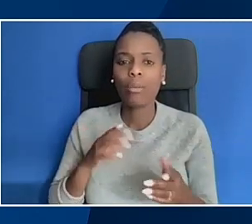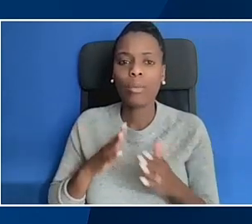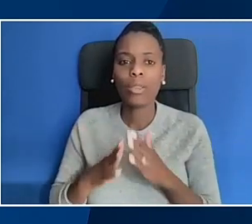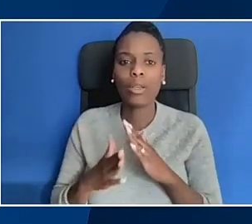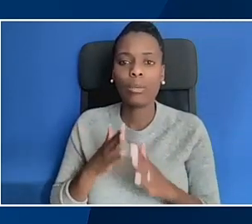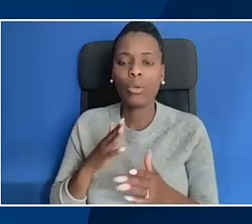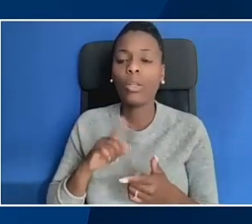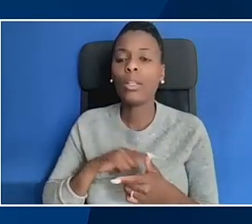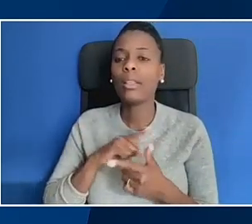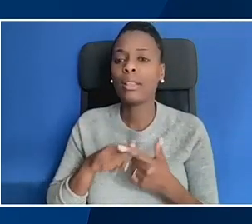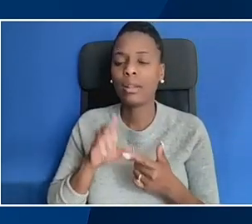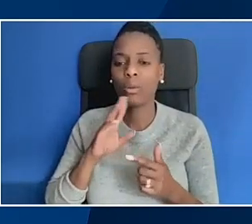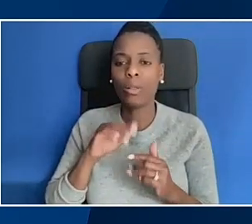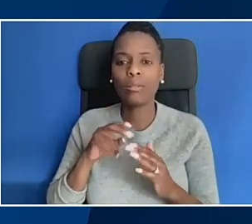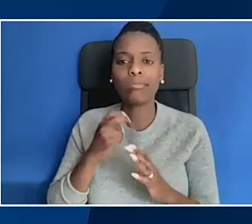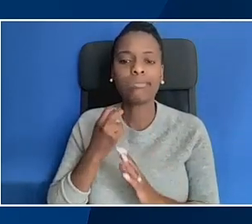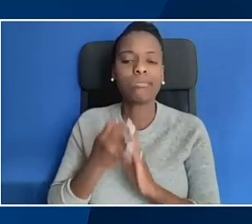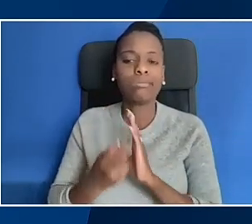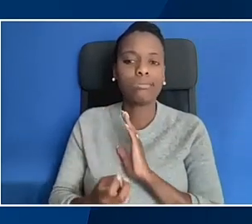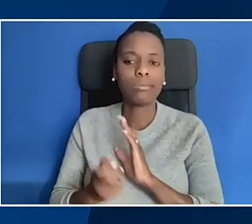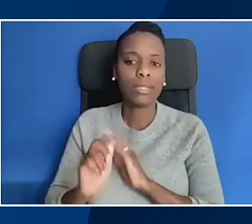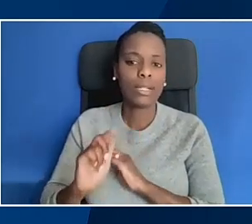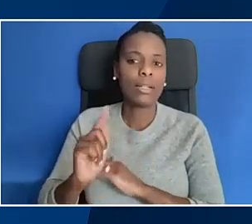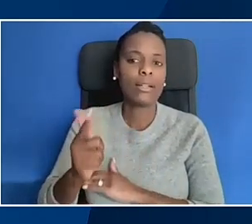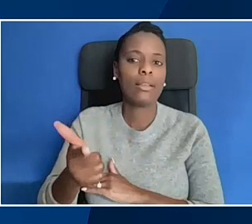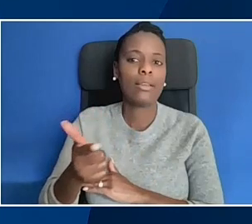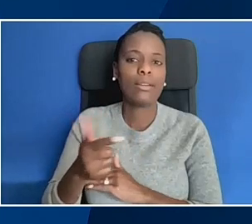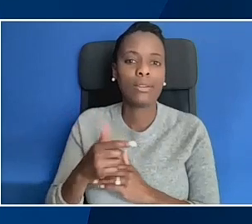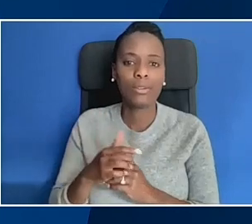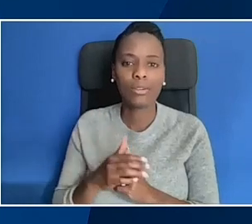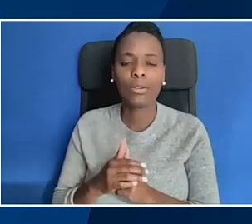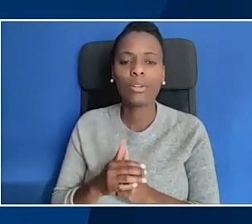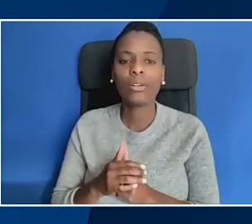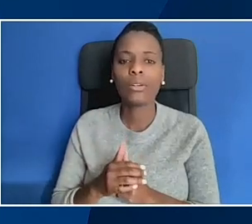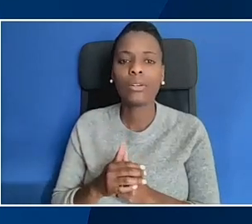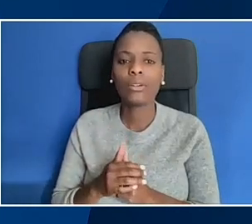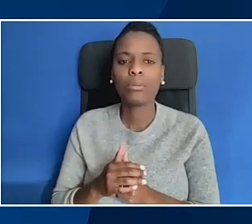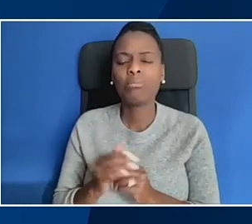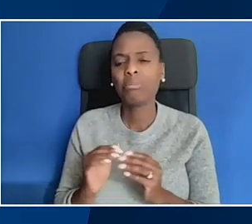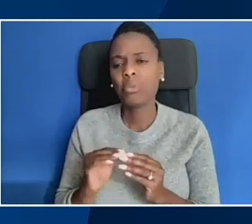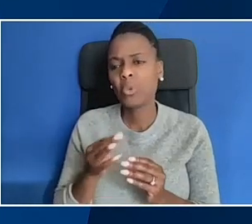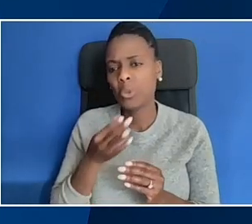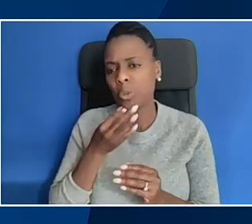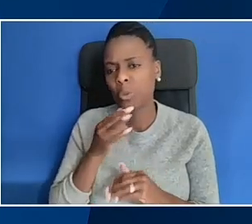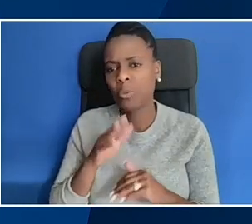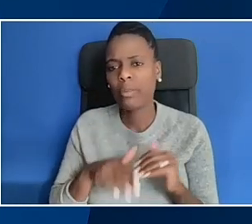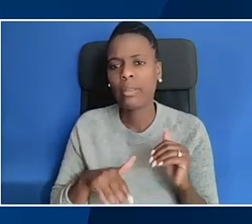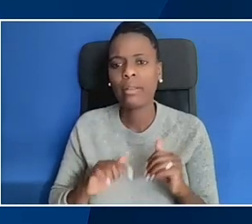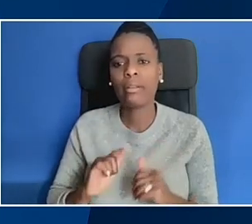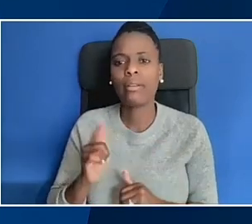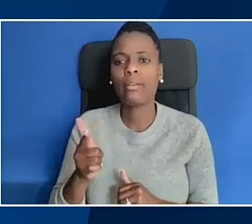into a little bit later, probably sooner rather than later what in fact, you all